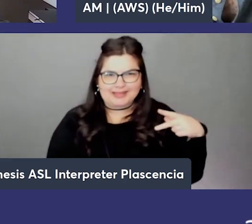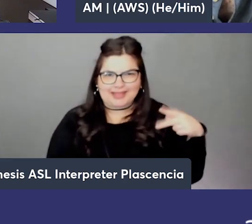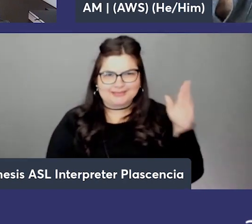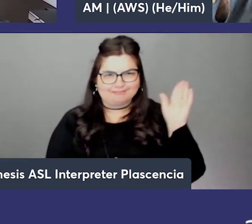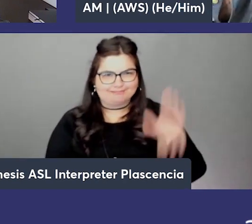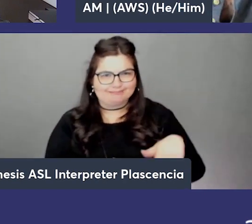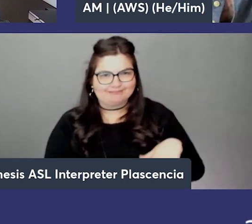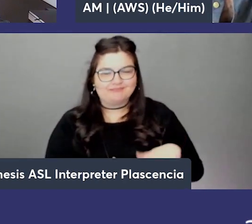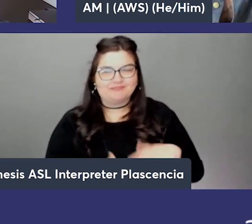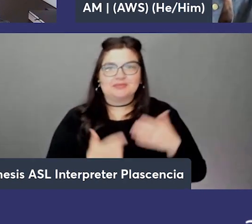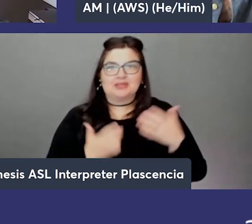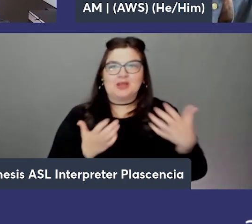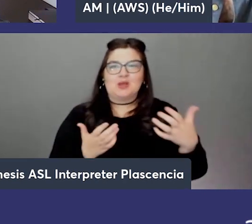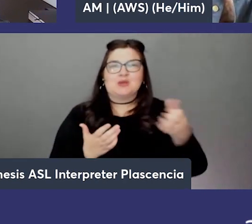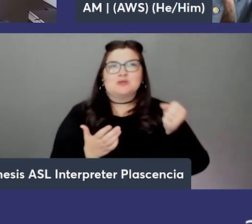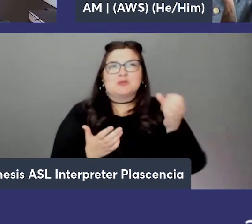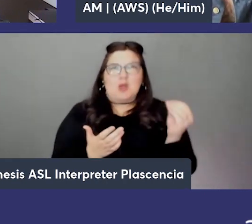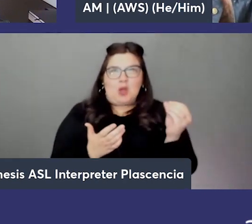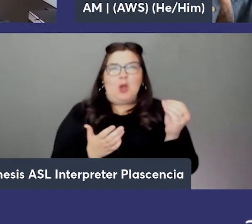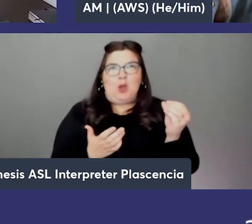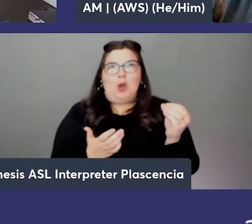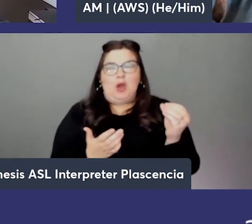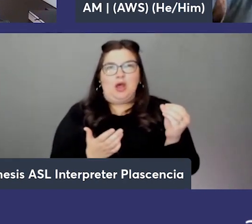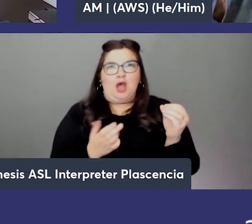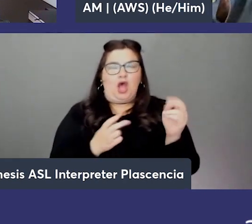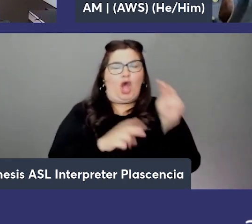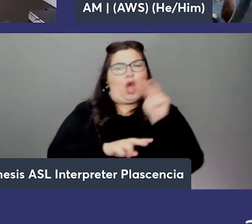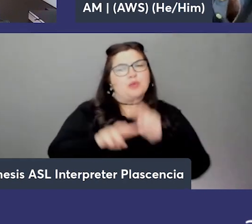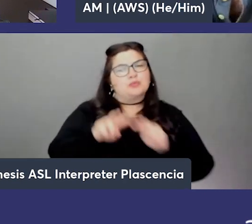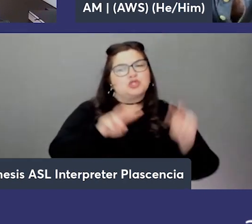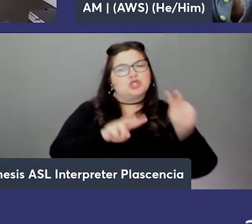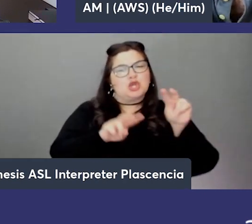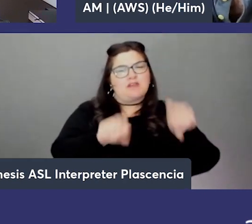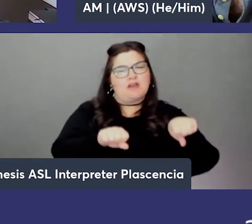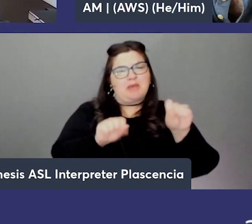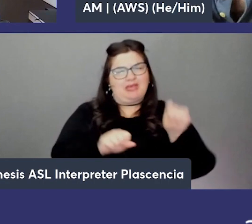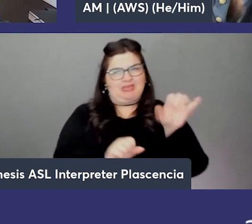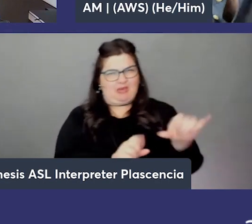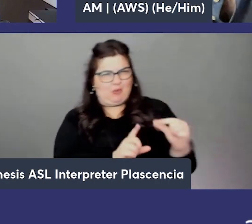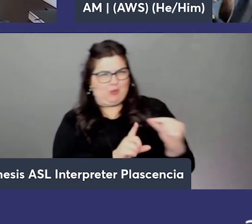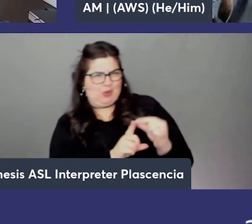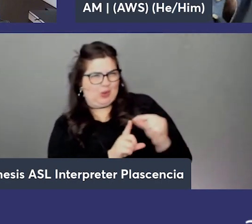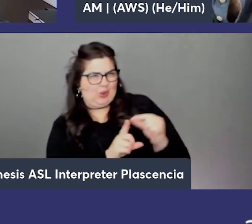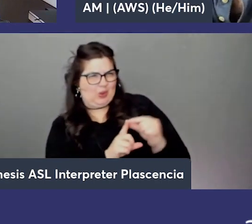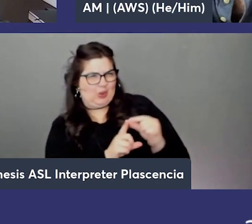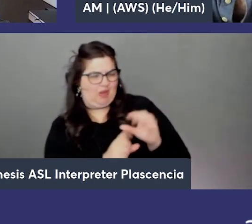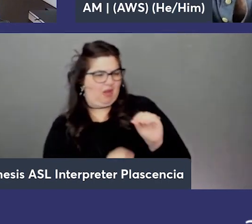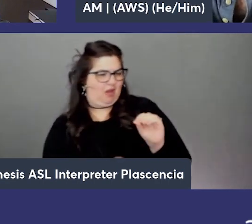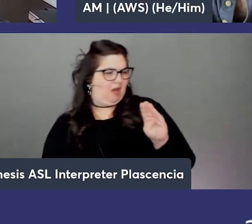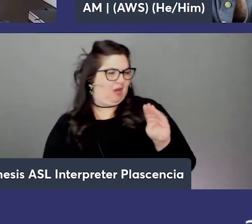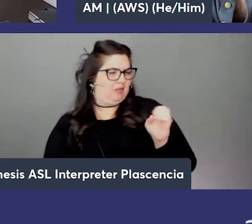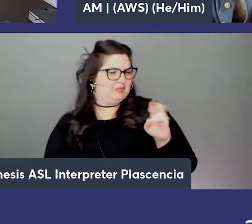So, you hear the word observability tossed around a lot. What is observability to Lumigo?